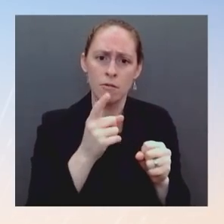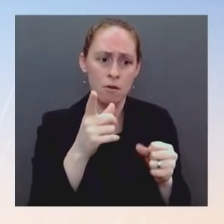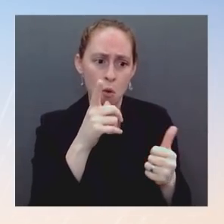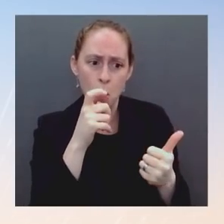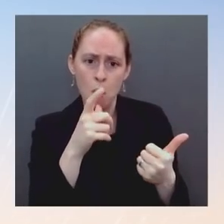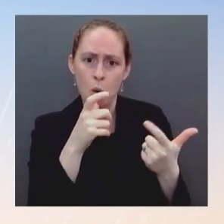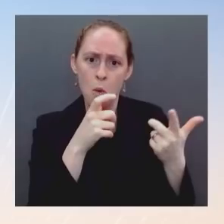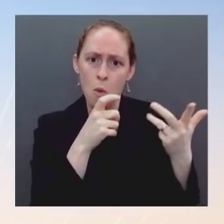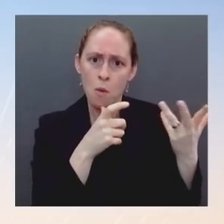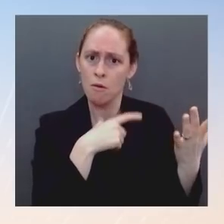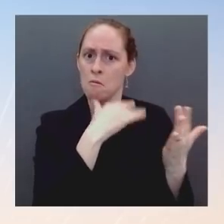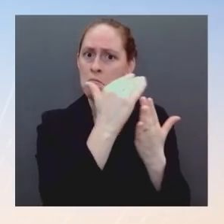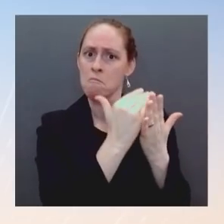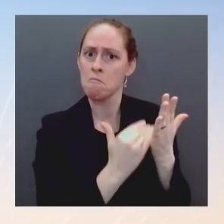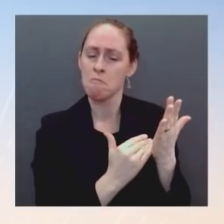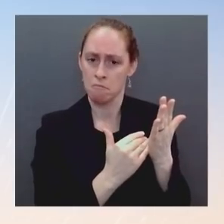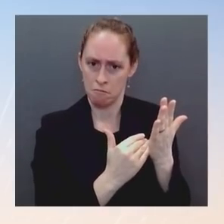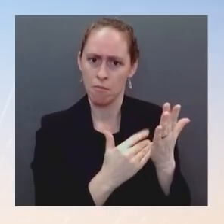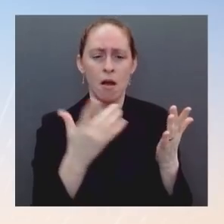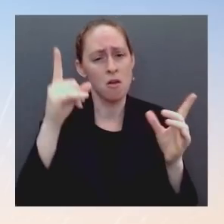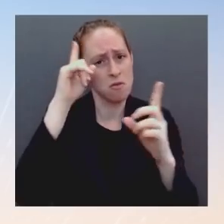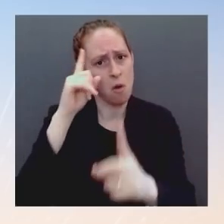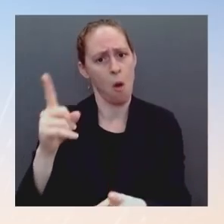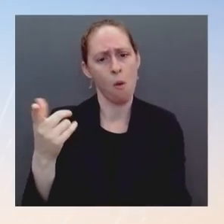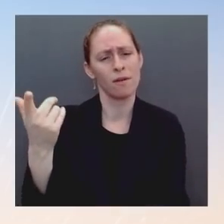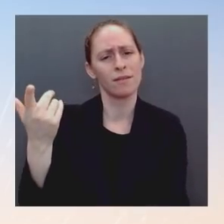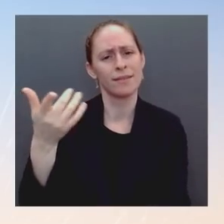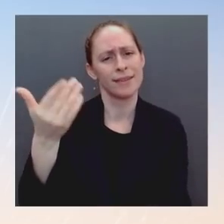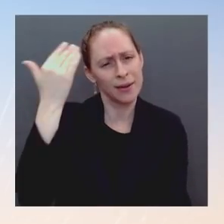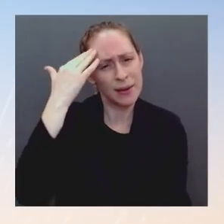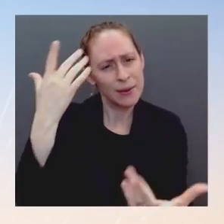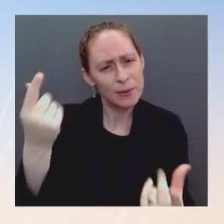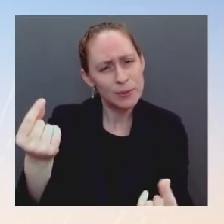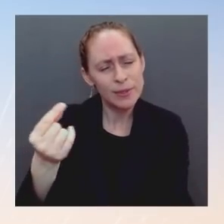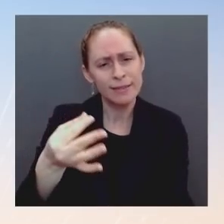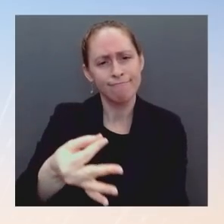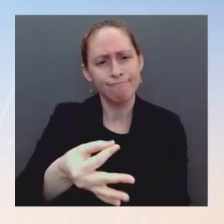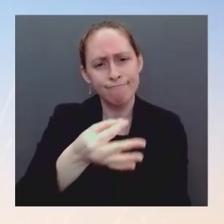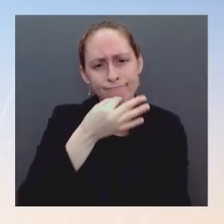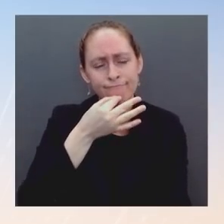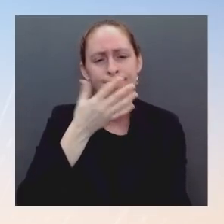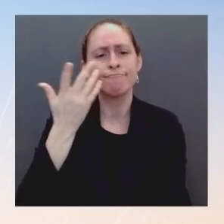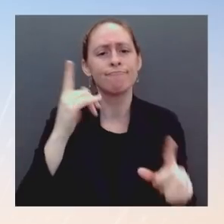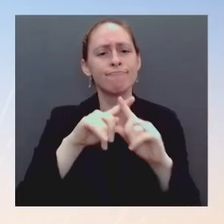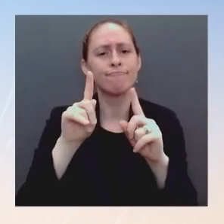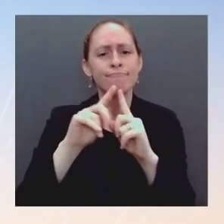what's his -- his objective and his intention is to choose from among a group of --